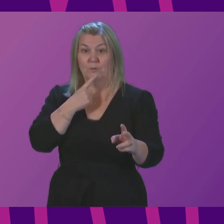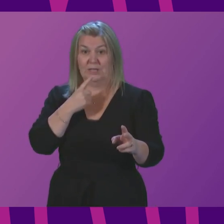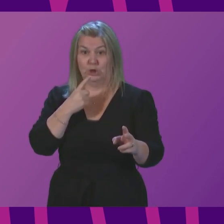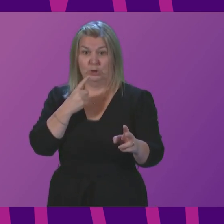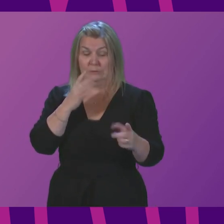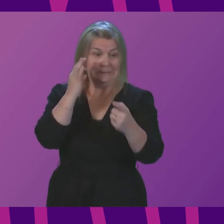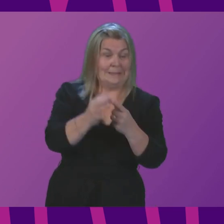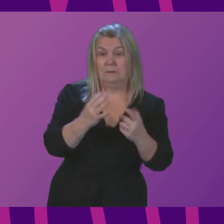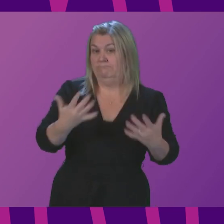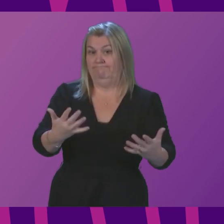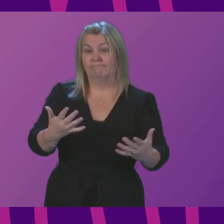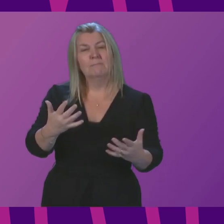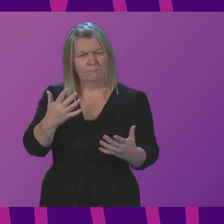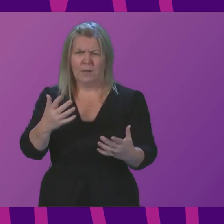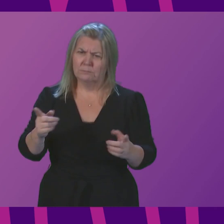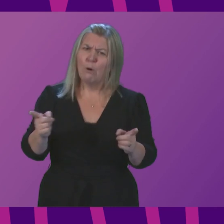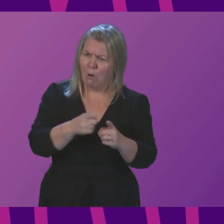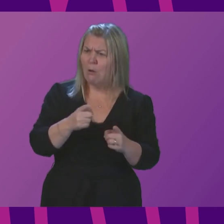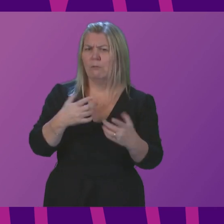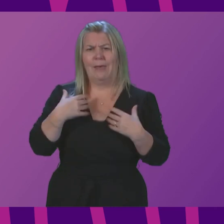to, but obviously all health boards have a duty to support patients who have long Covid.